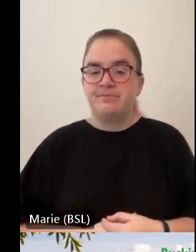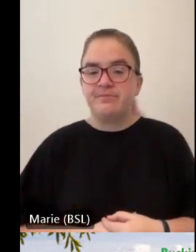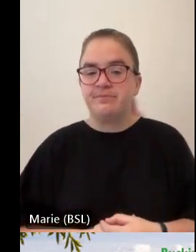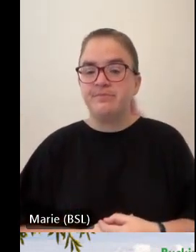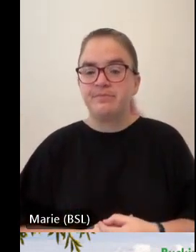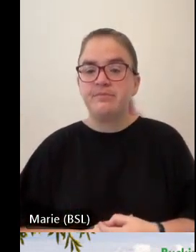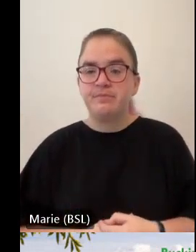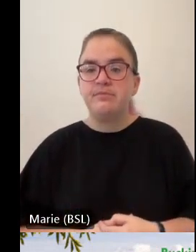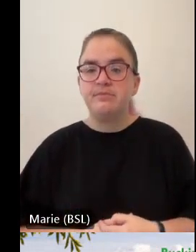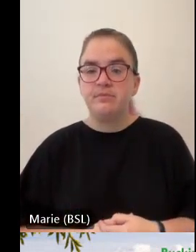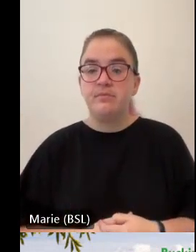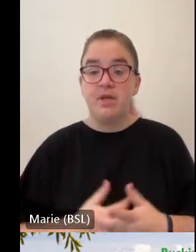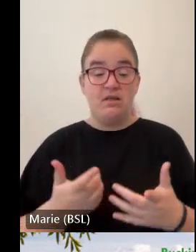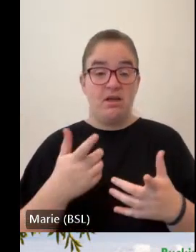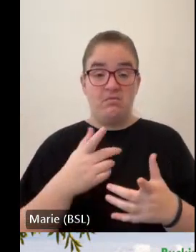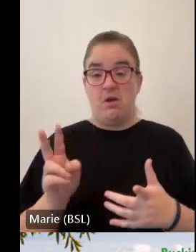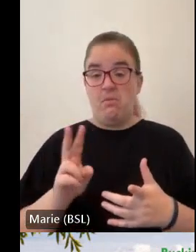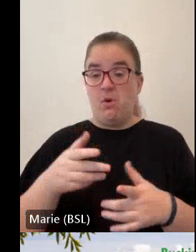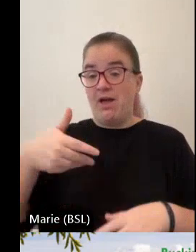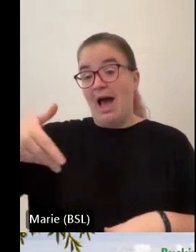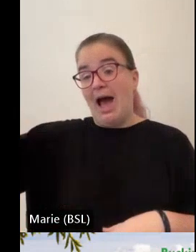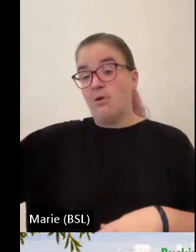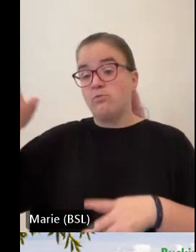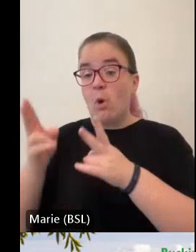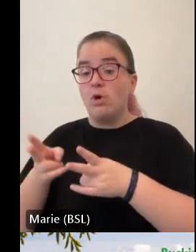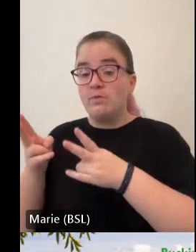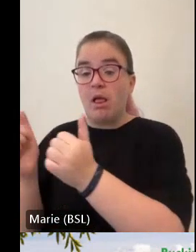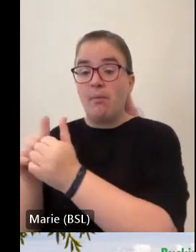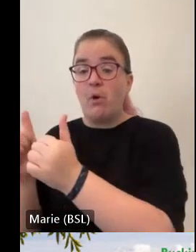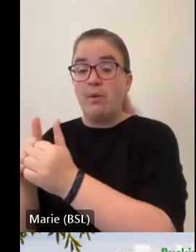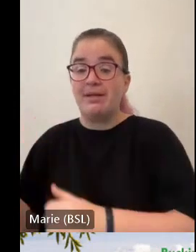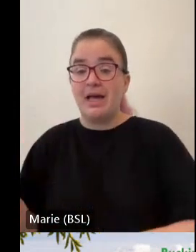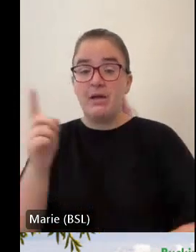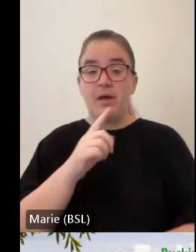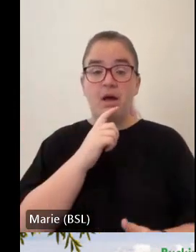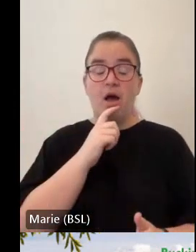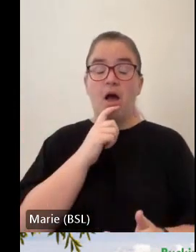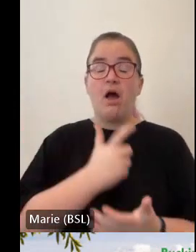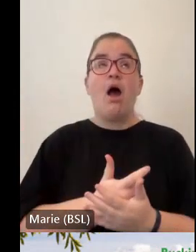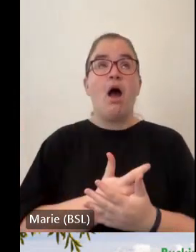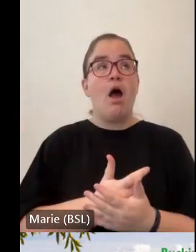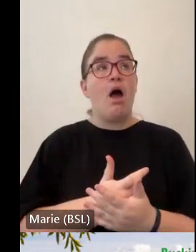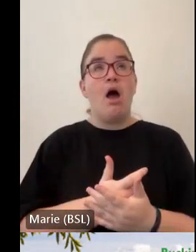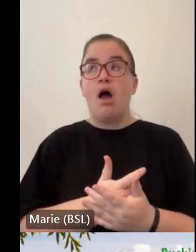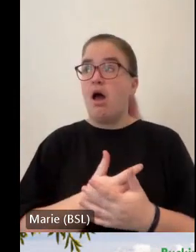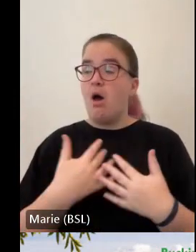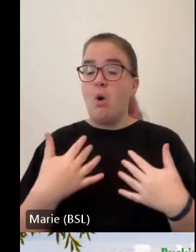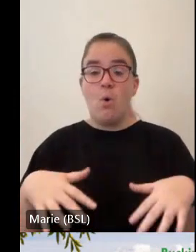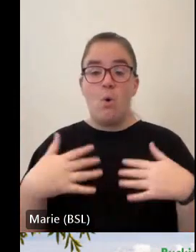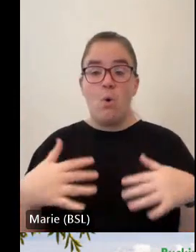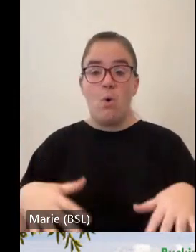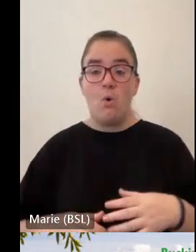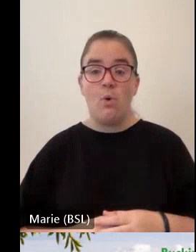And you know, they just gone out to a hospital appointment and came back to that. So quite devastating for them.